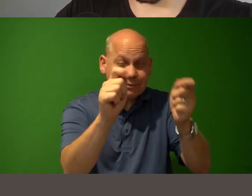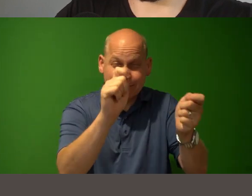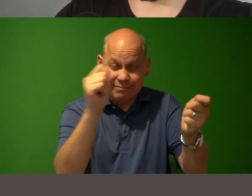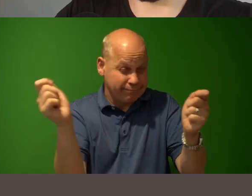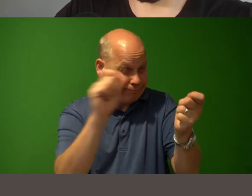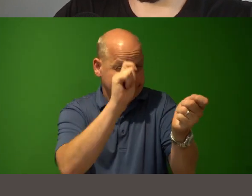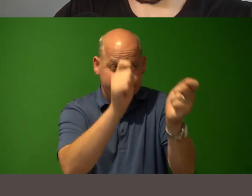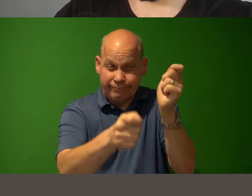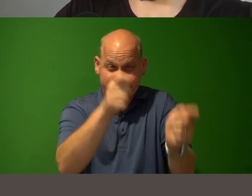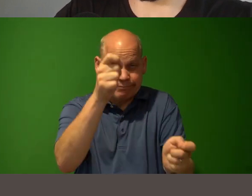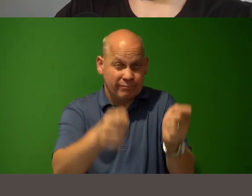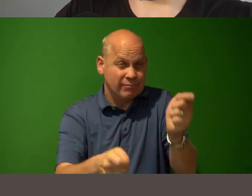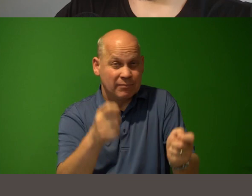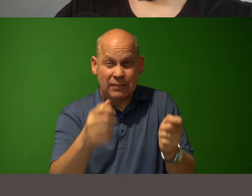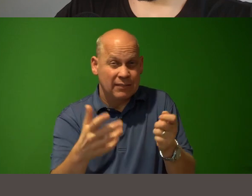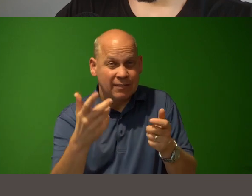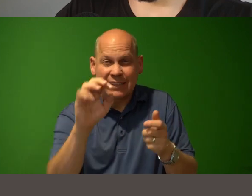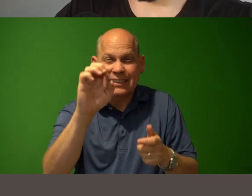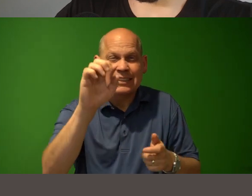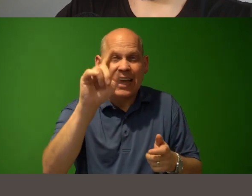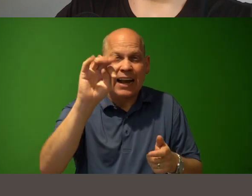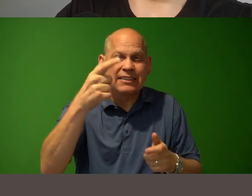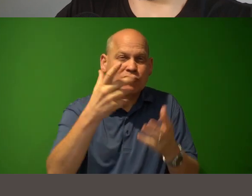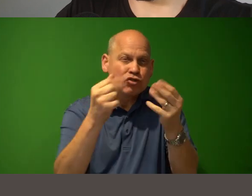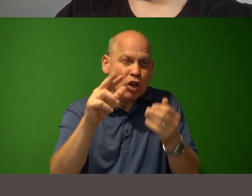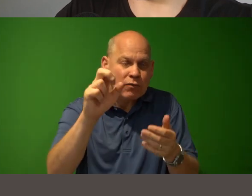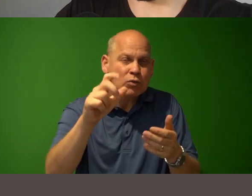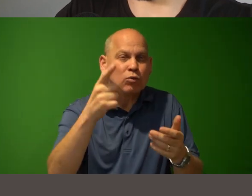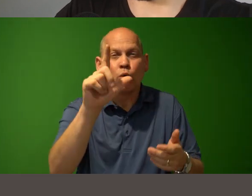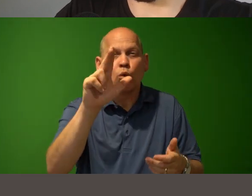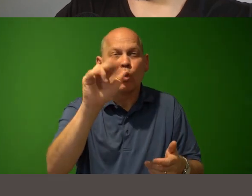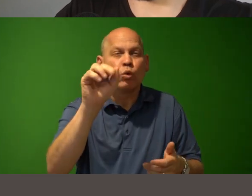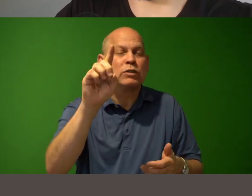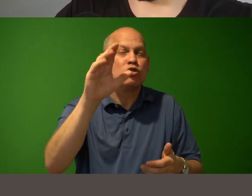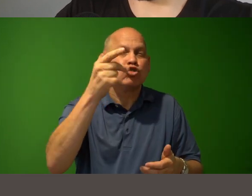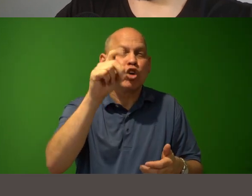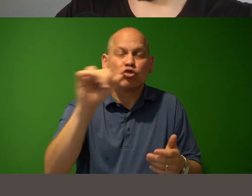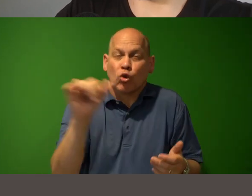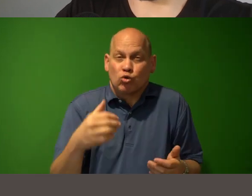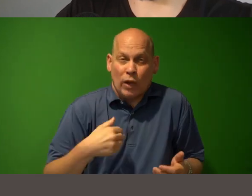And this is also true many of the editing software is like Lucid charts also has a mermaid JS